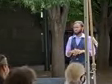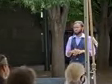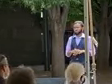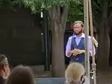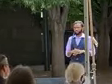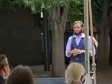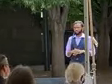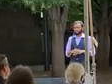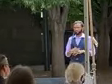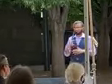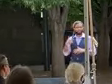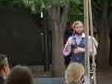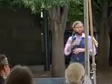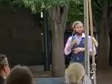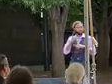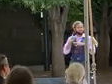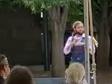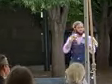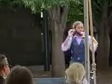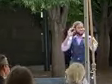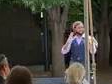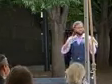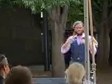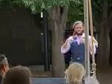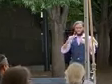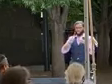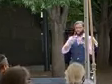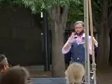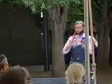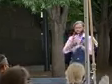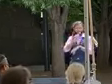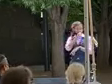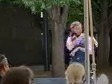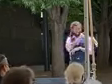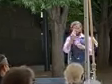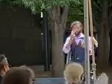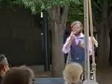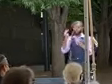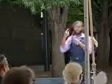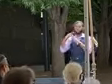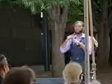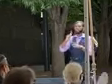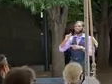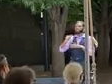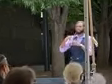We trained educators on how to use this Memorial and its disability legacy in the classroom,